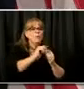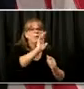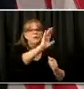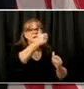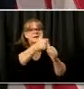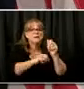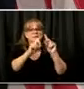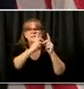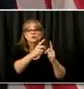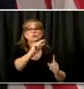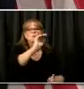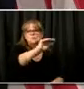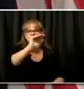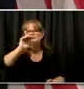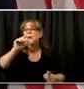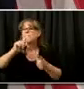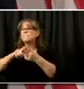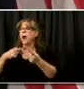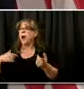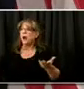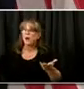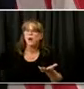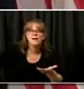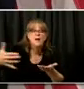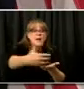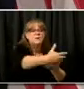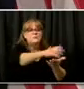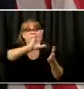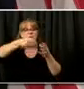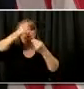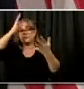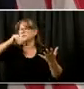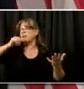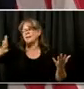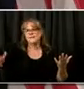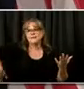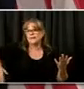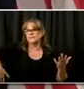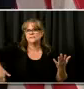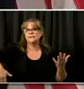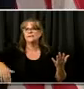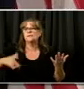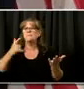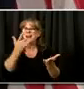than informal. But we do worry about the kids that are not enrolled in in-person school or online.